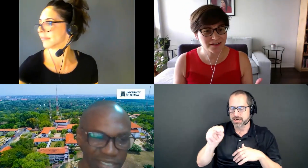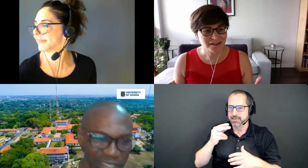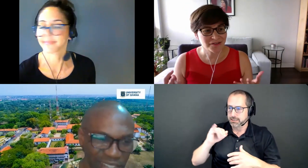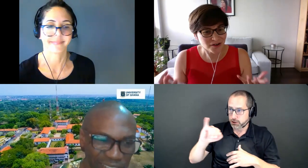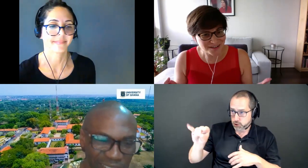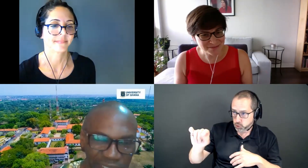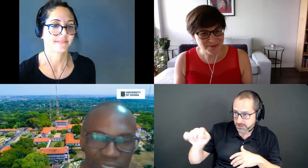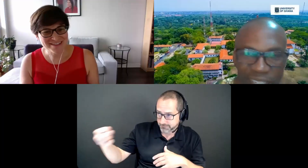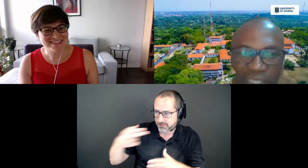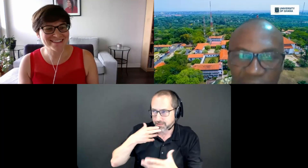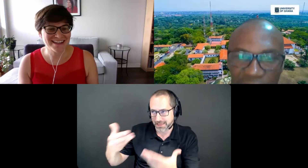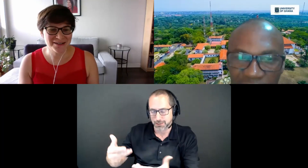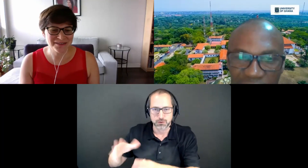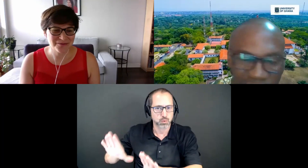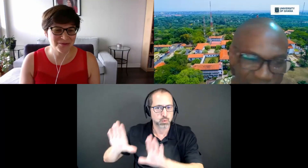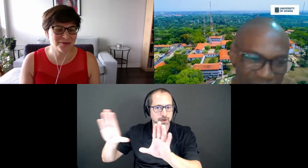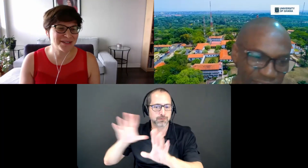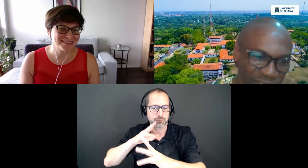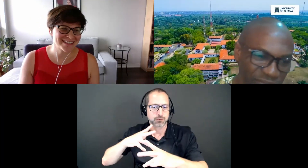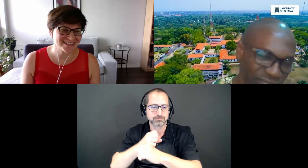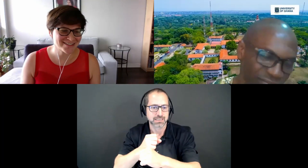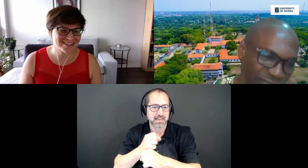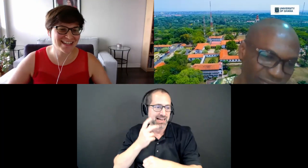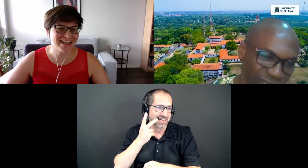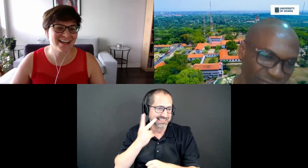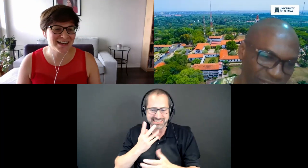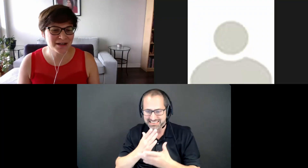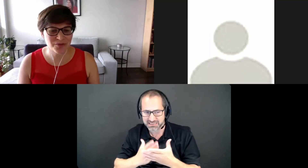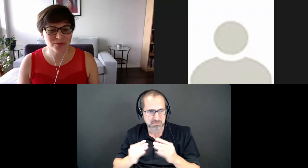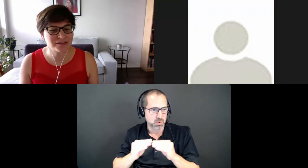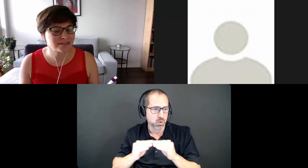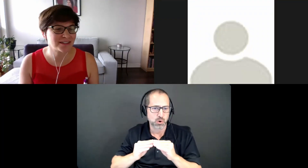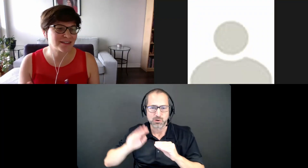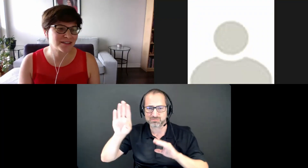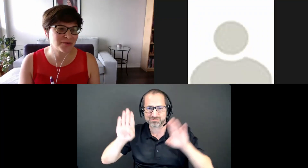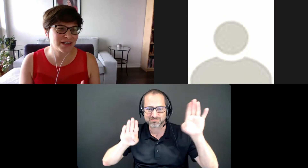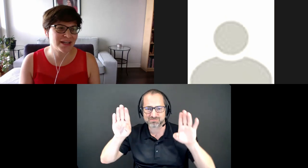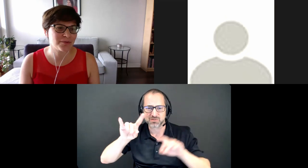there are some questions that we won't be able to answer today. I'm thrilled that the Q and A